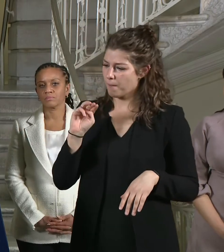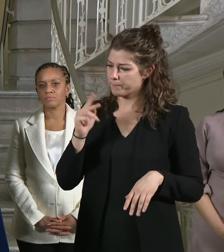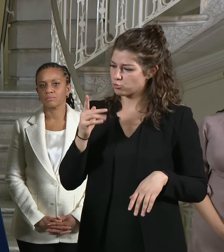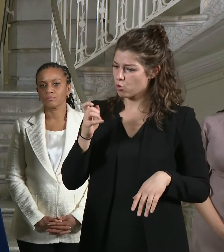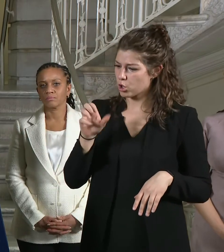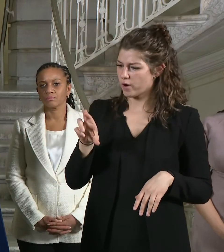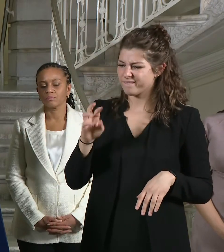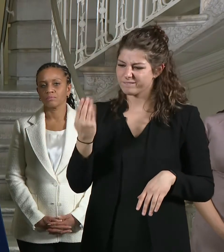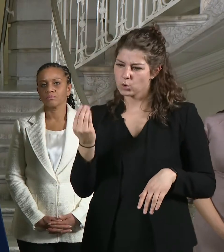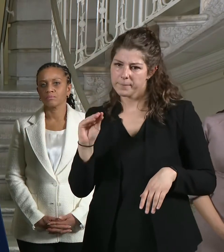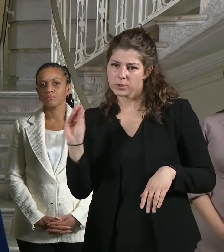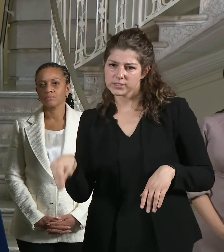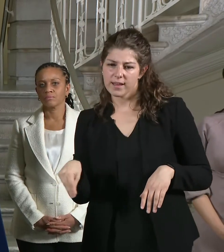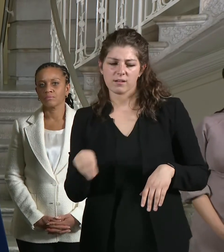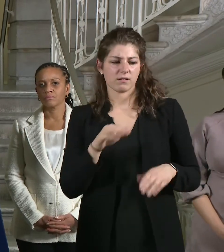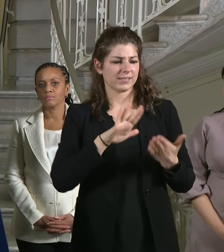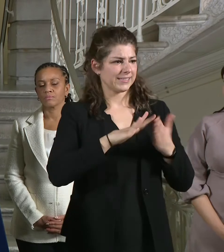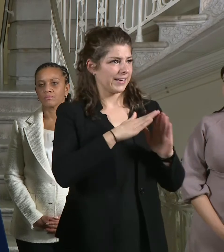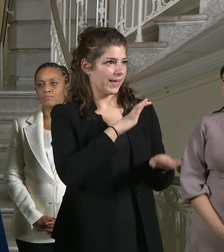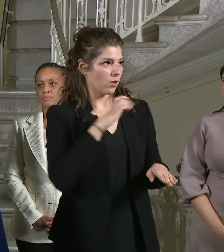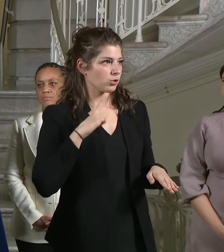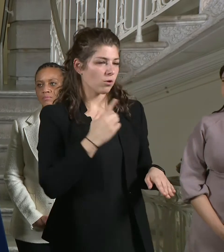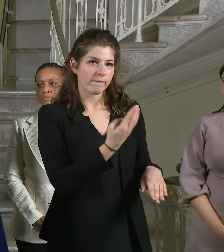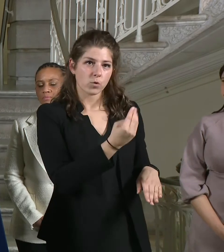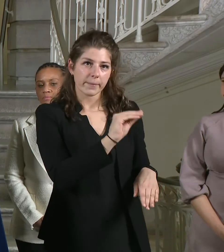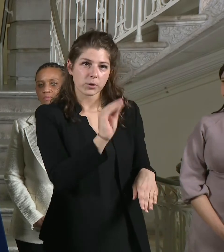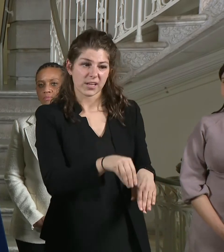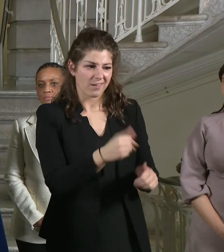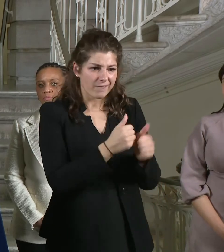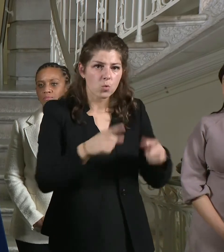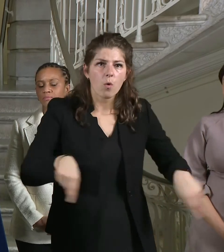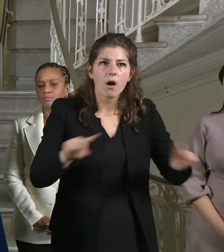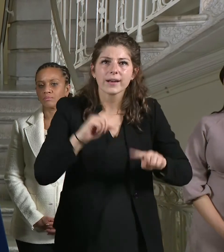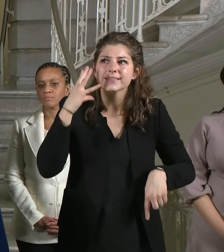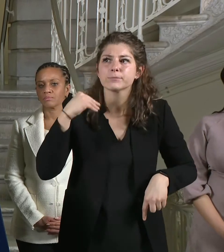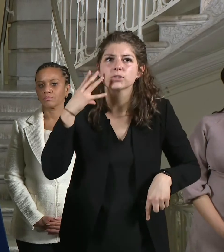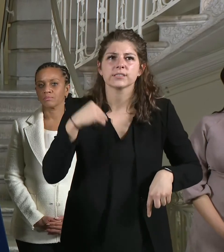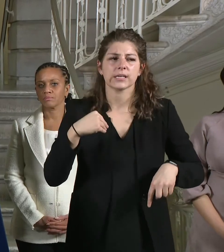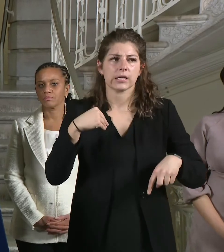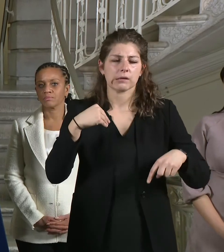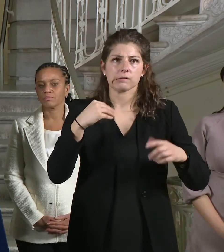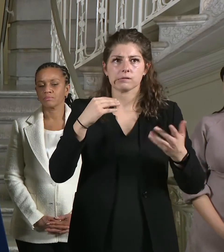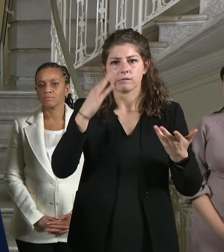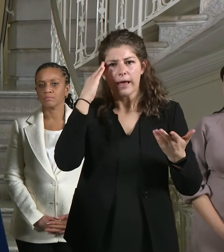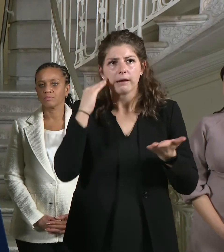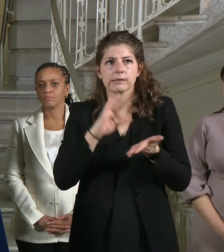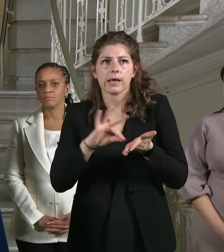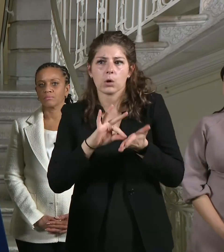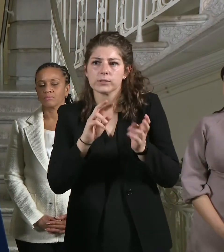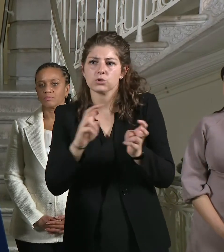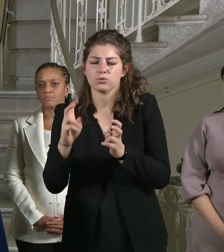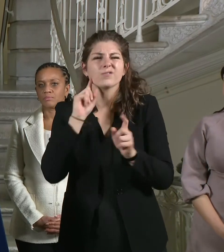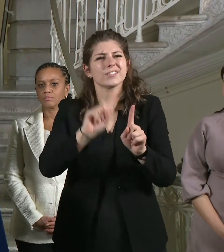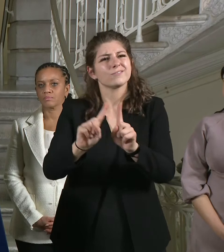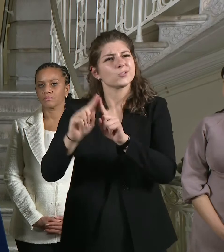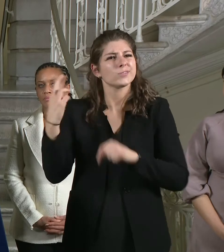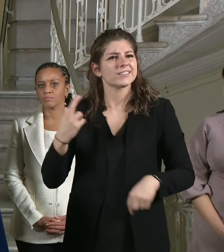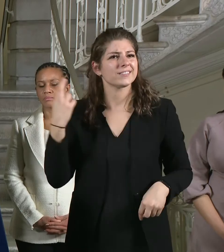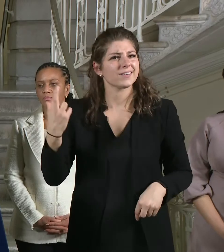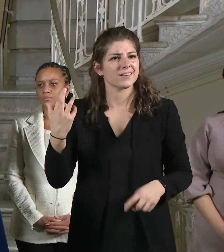HEADCOUNT ISSUES. WE HAD 80%. THE